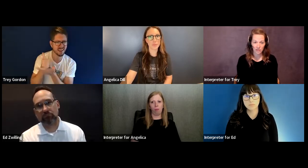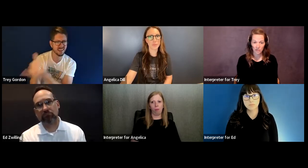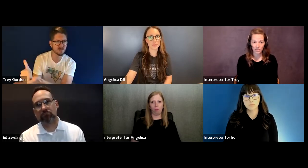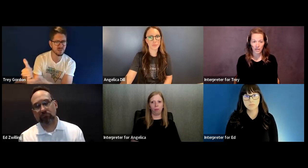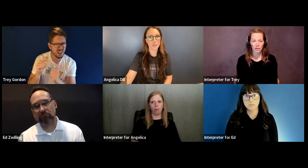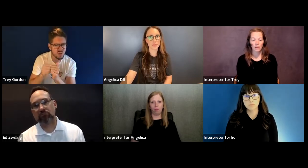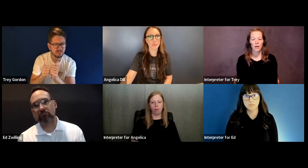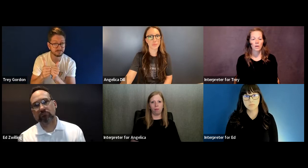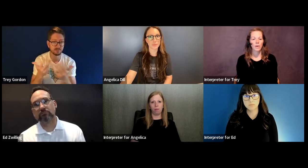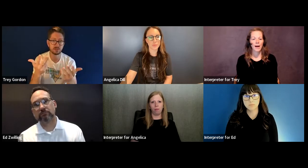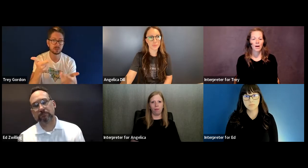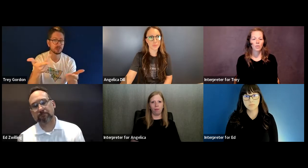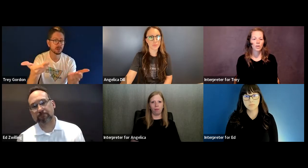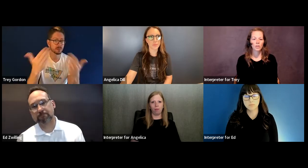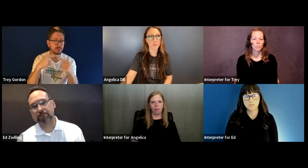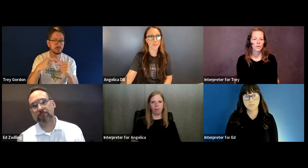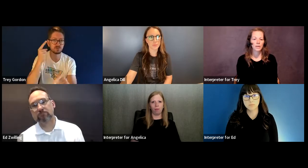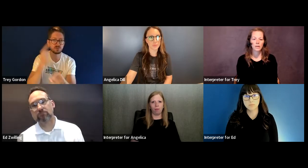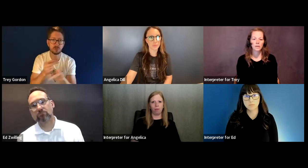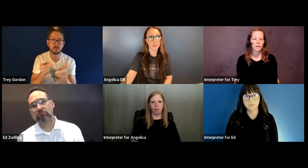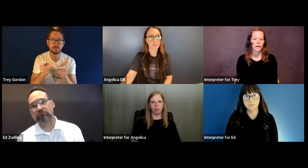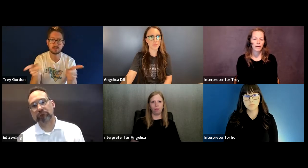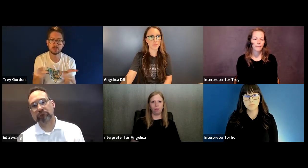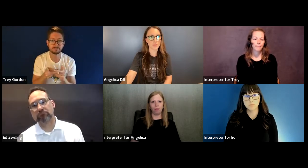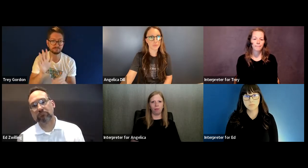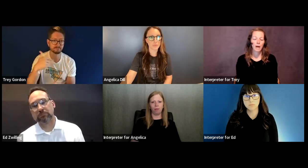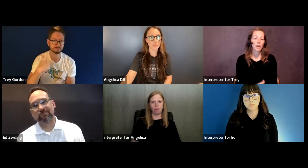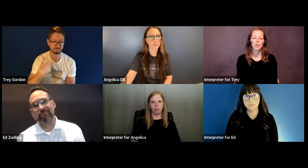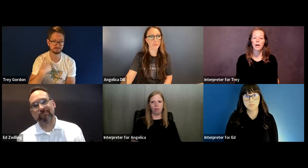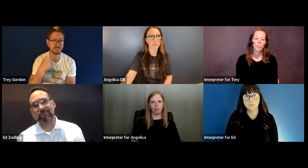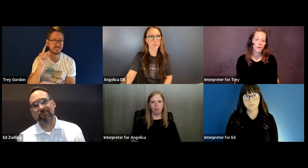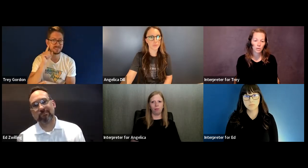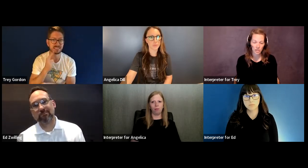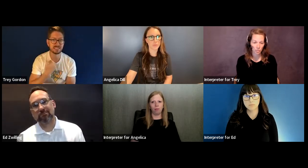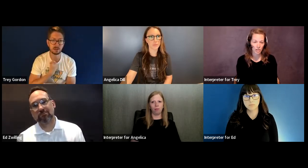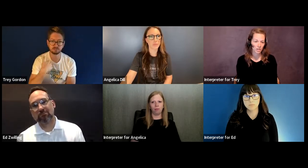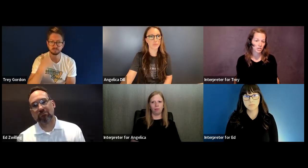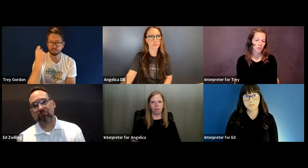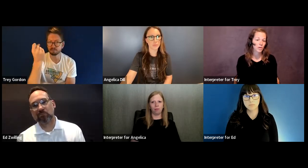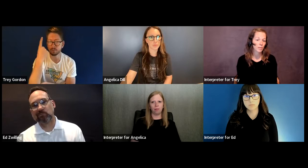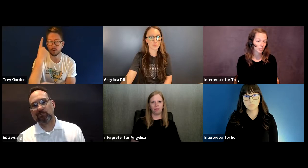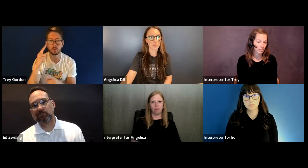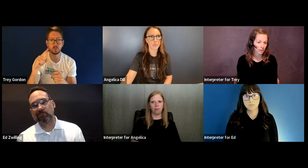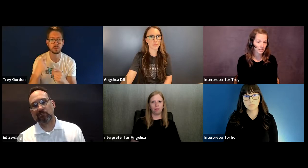something how could we um how can you help in those situations so you've come to the right place